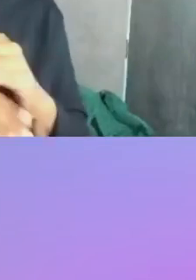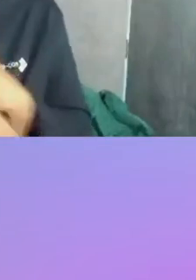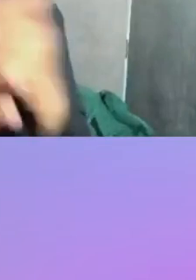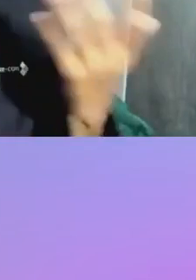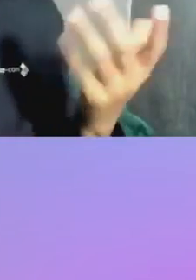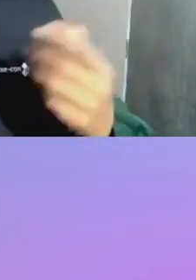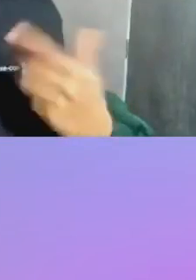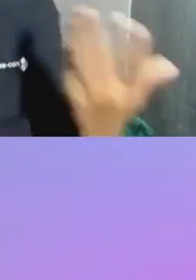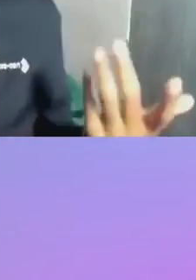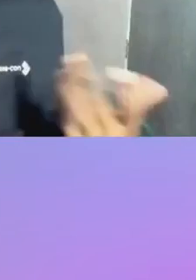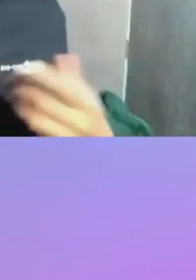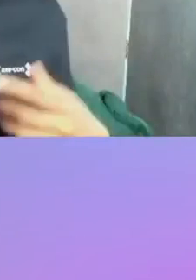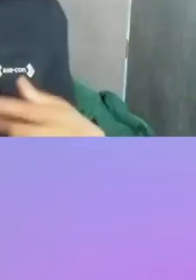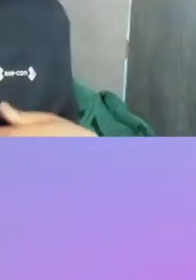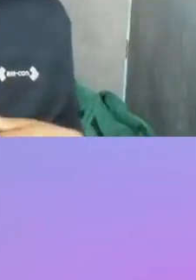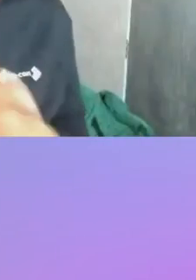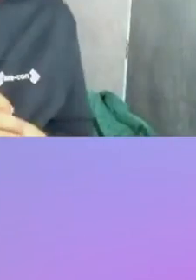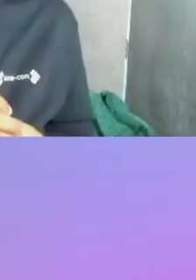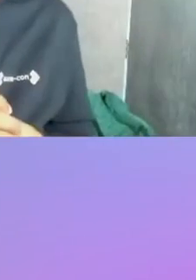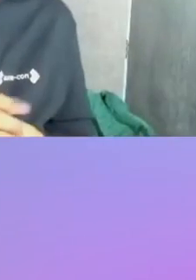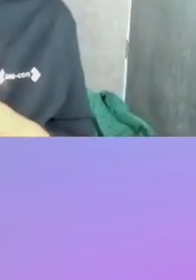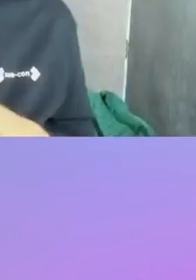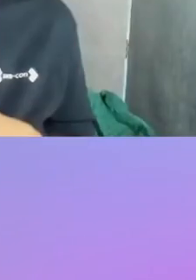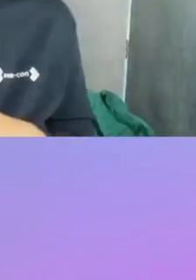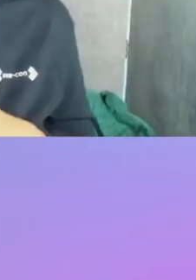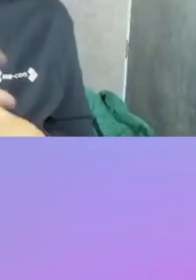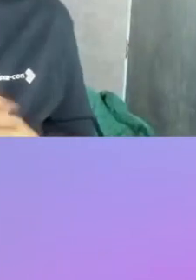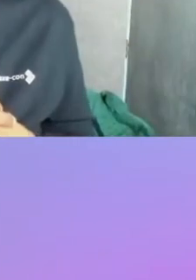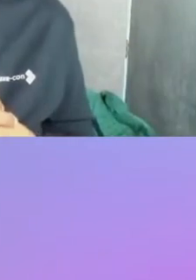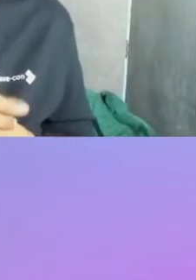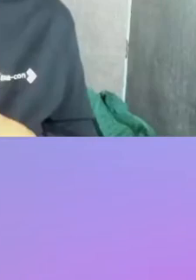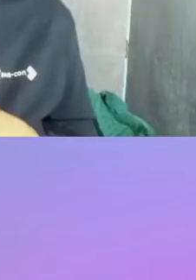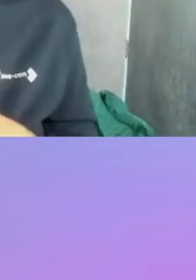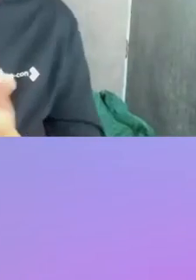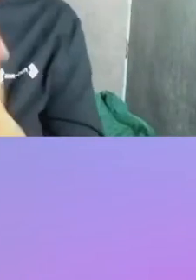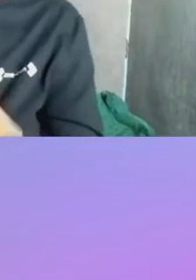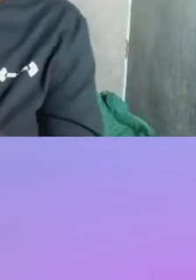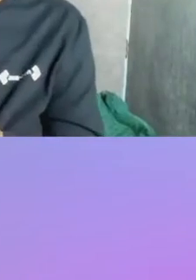is. We even had a participant, Sean, ask, what our neighbors going to